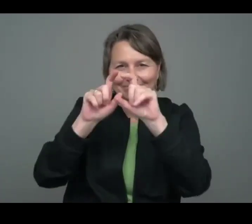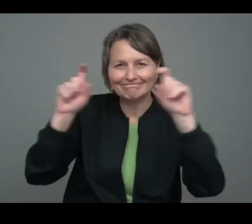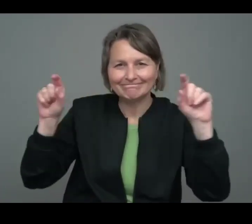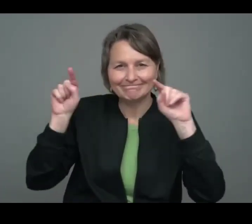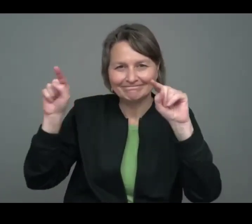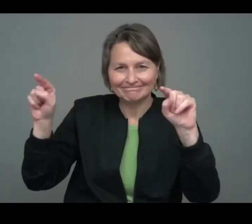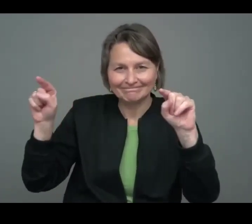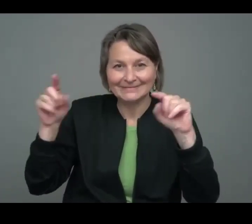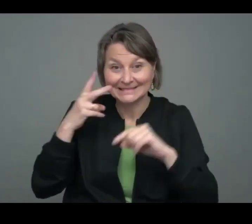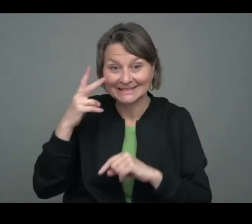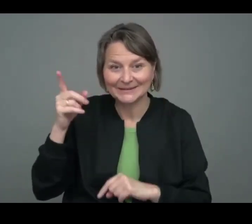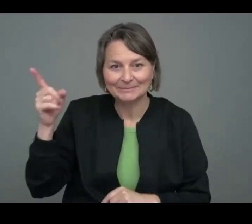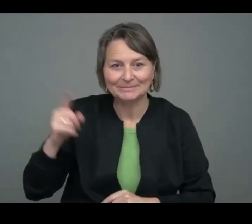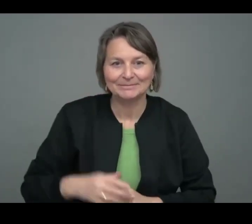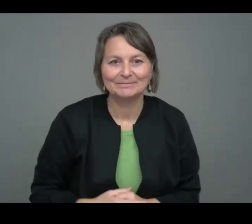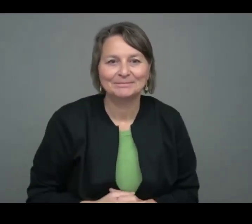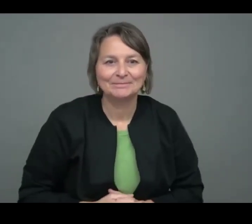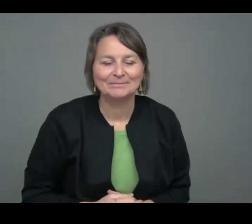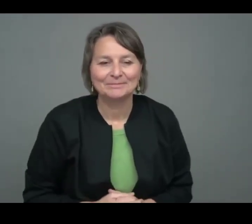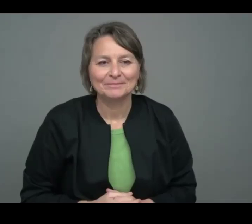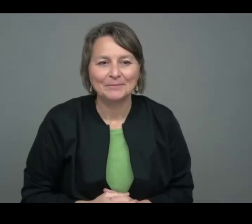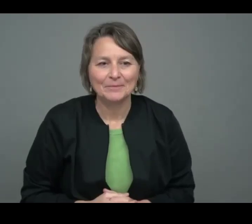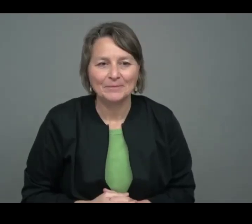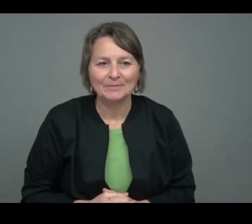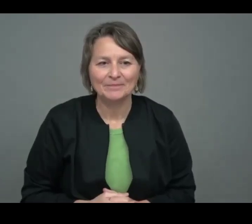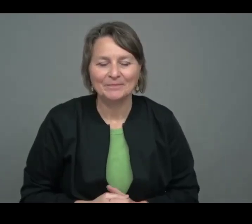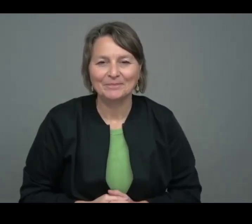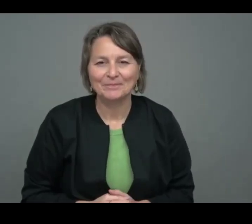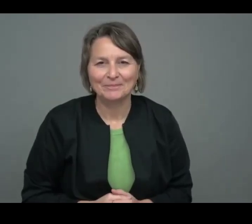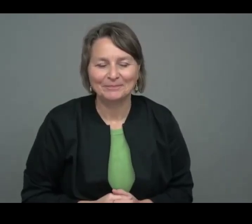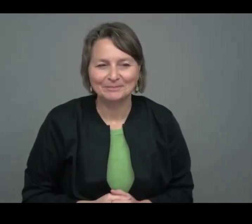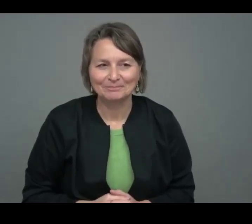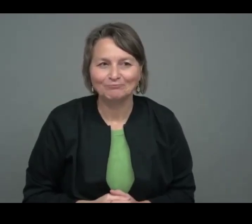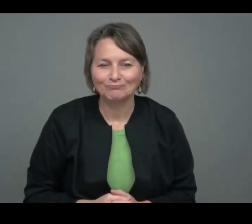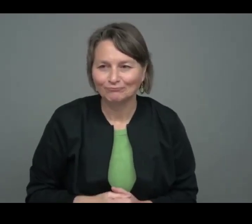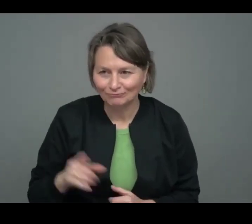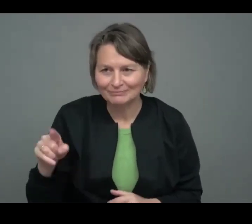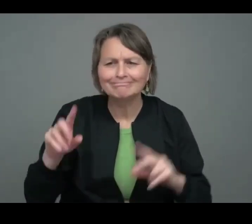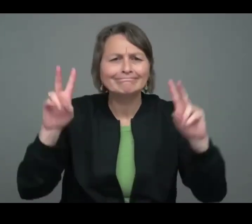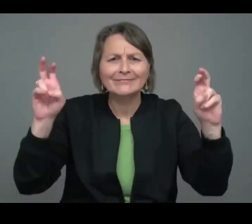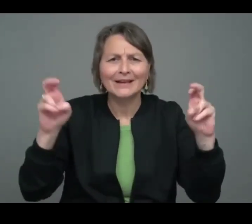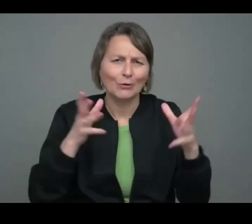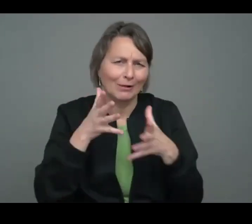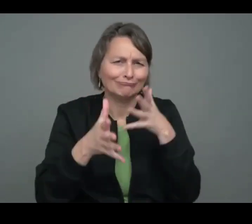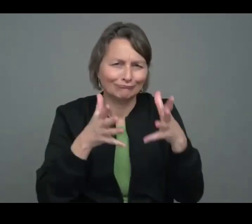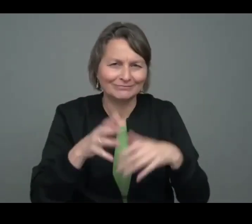present you this interesting topic that you can see the title at your screen right now.